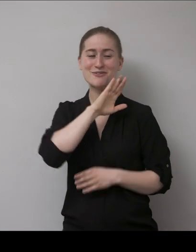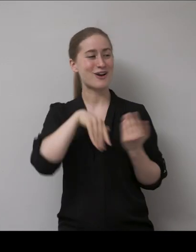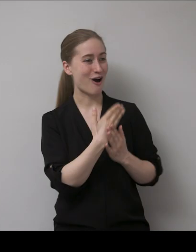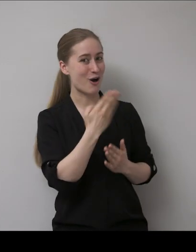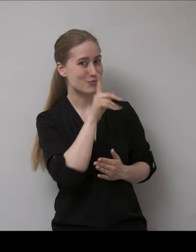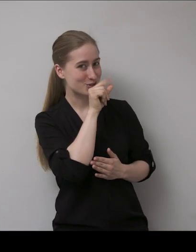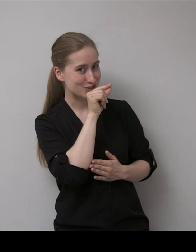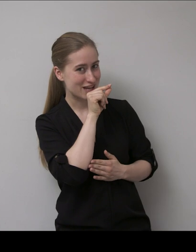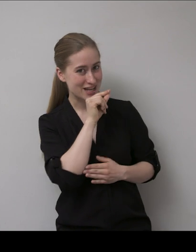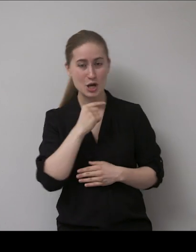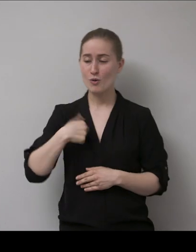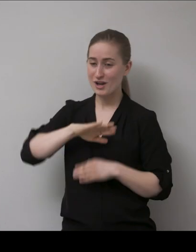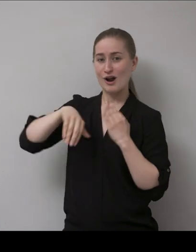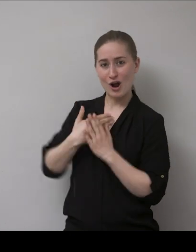We are all Blue Jays!